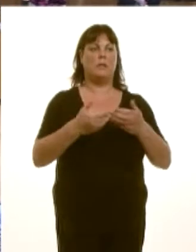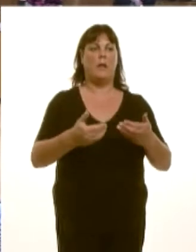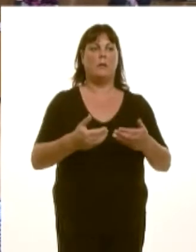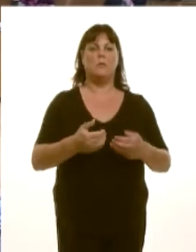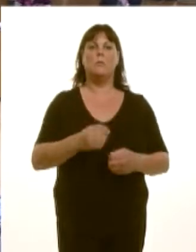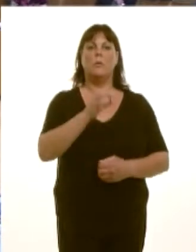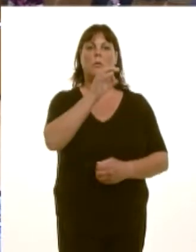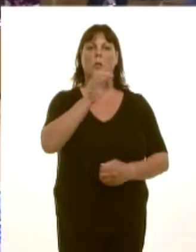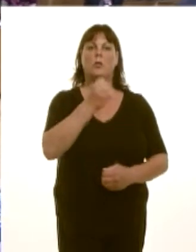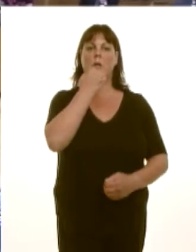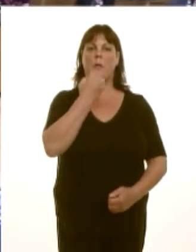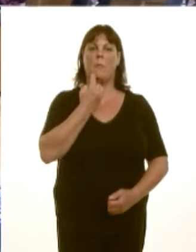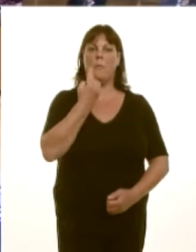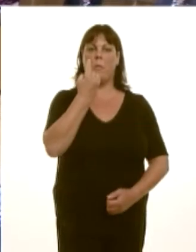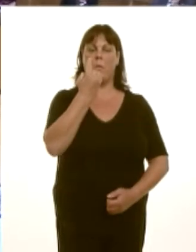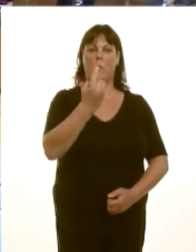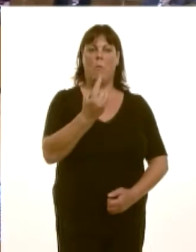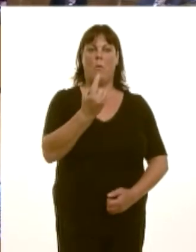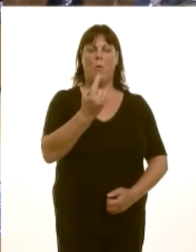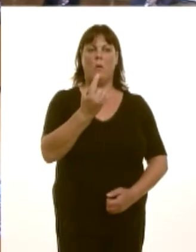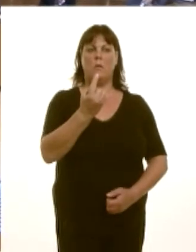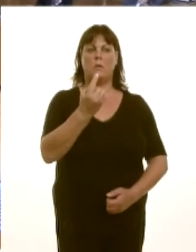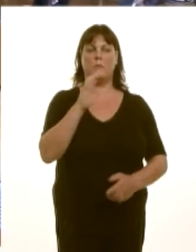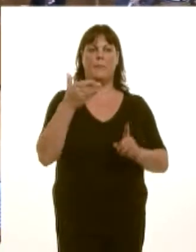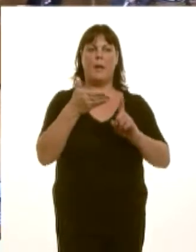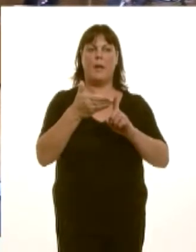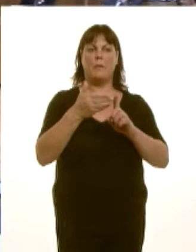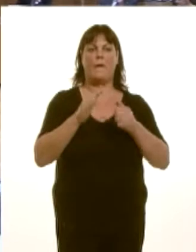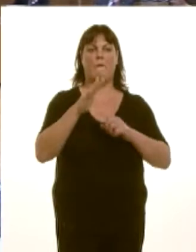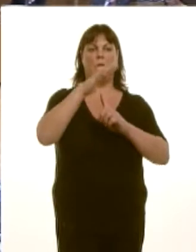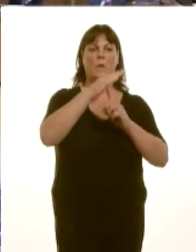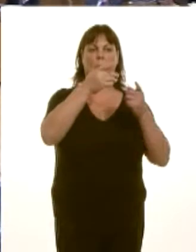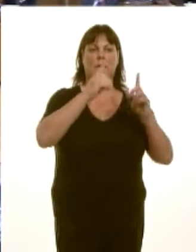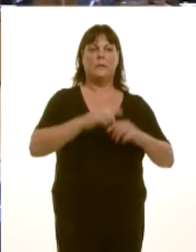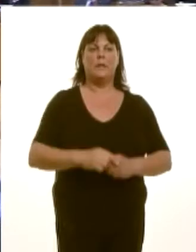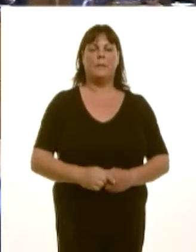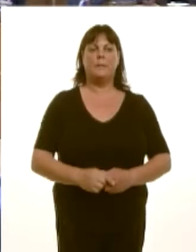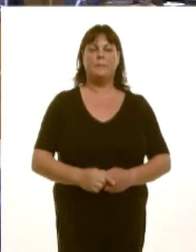The National Assembly for Wales is now in session. Kirsty Williams: 1.